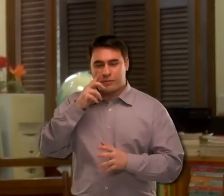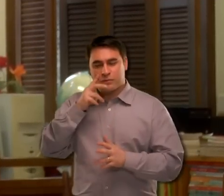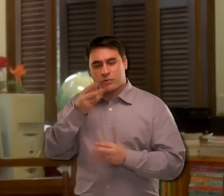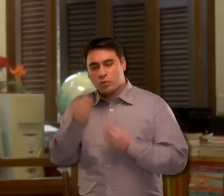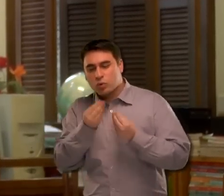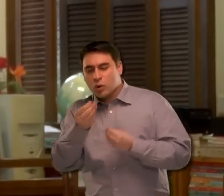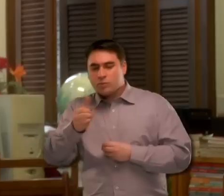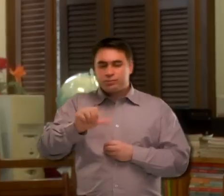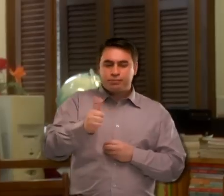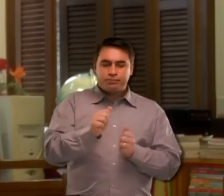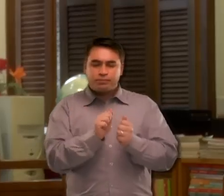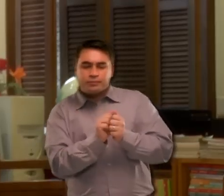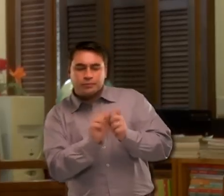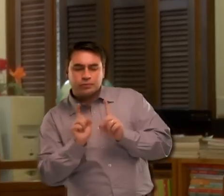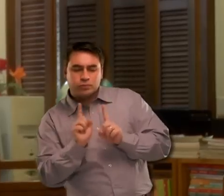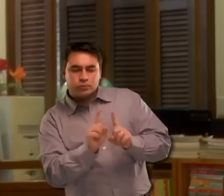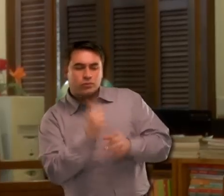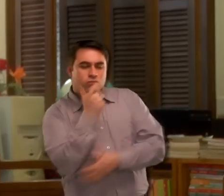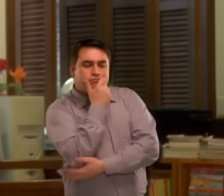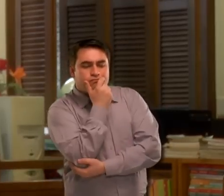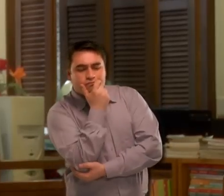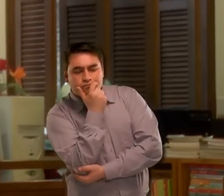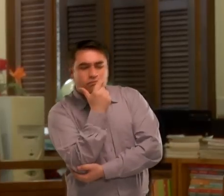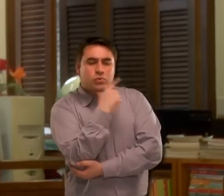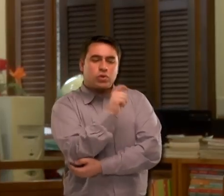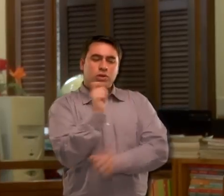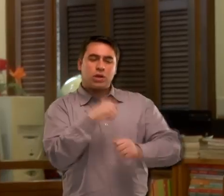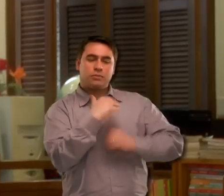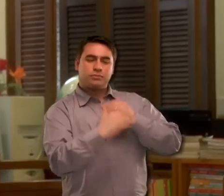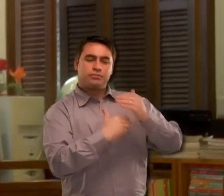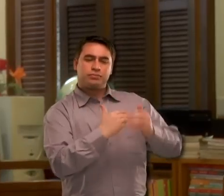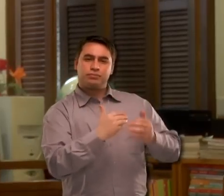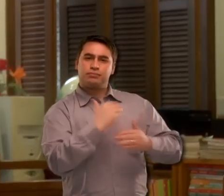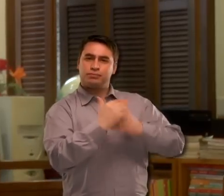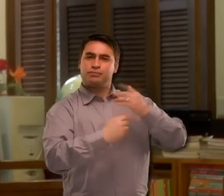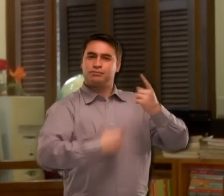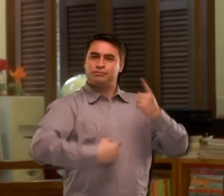to evaluate the student in terms of what he accomplished.